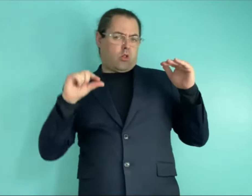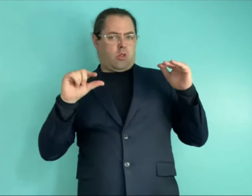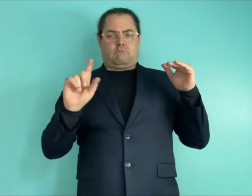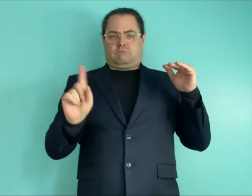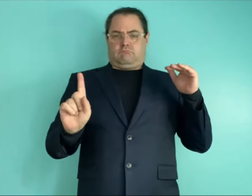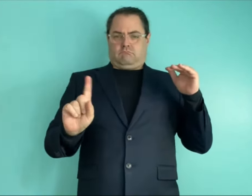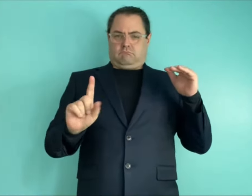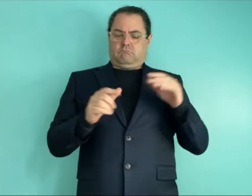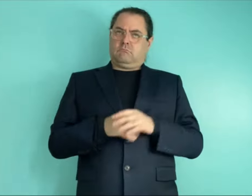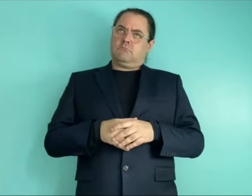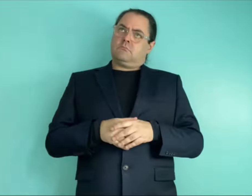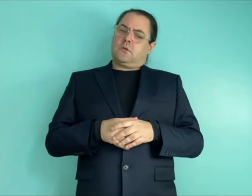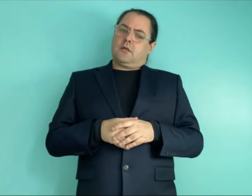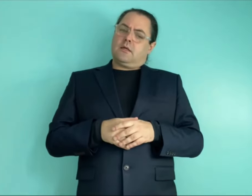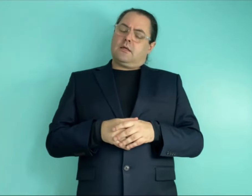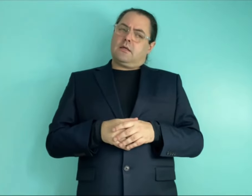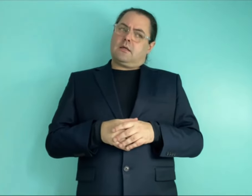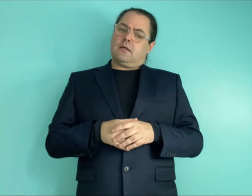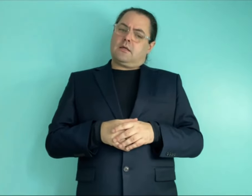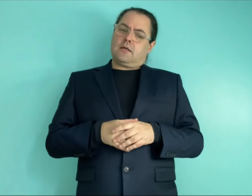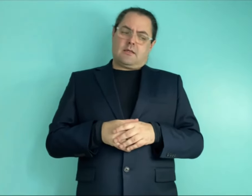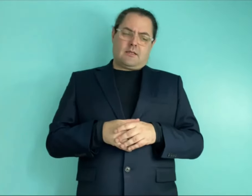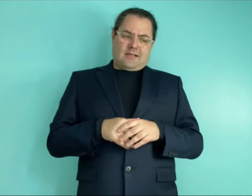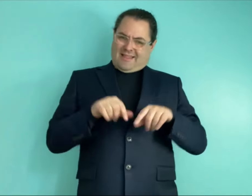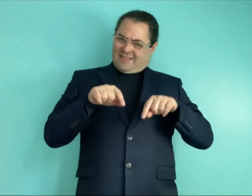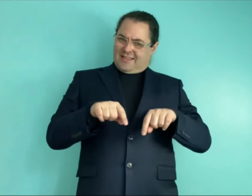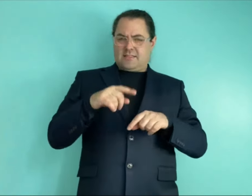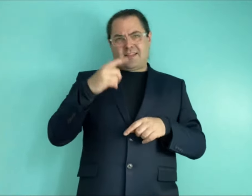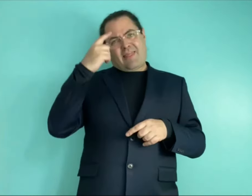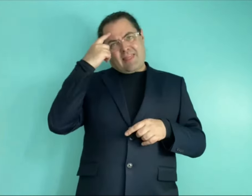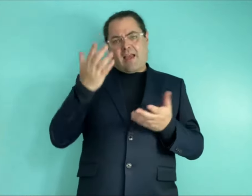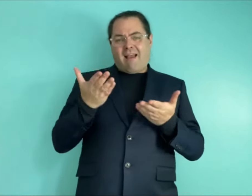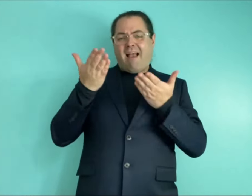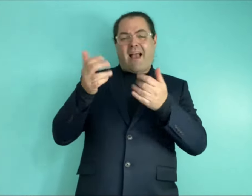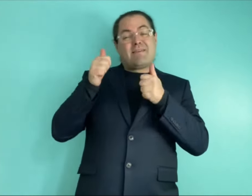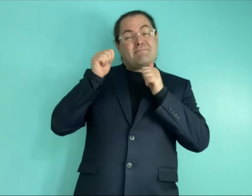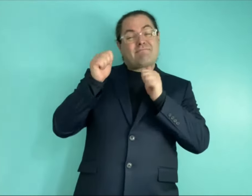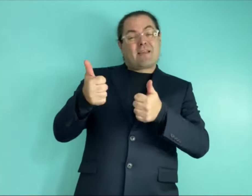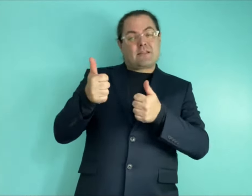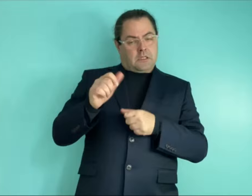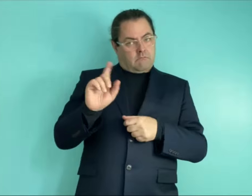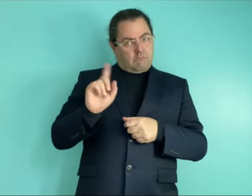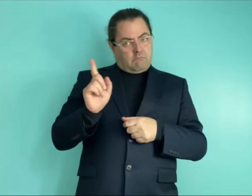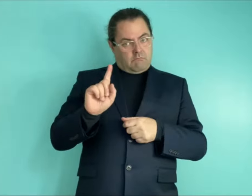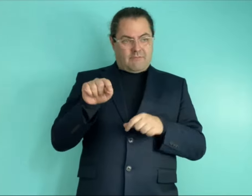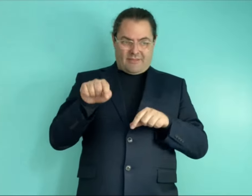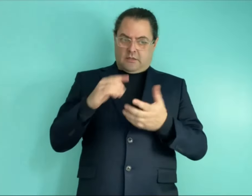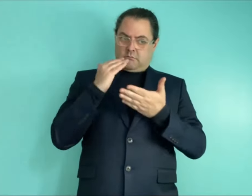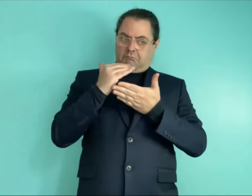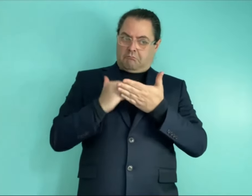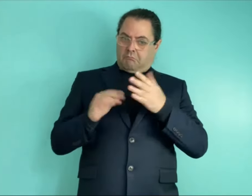or or expectations or or recommendations that we make an adopted, because they call upon,